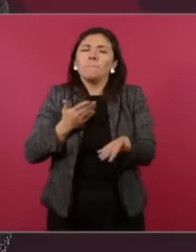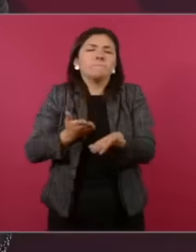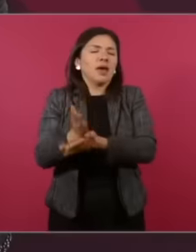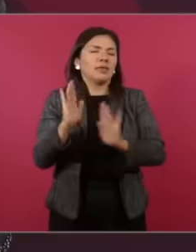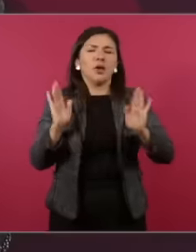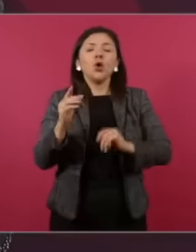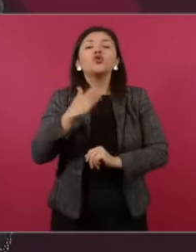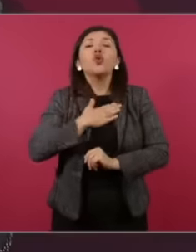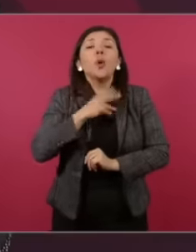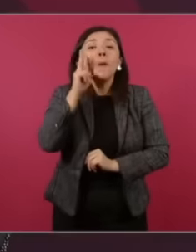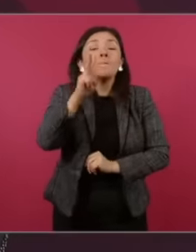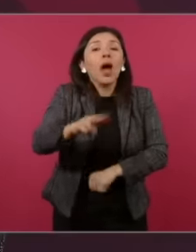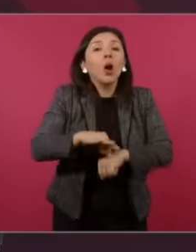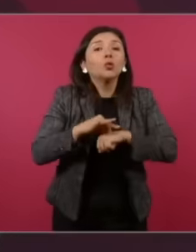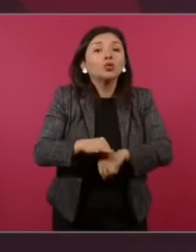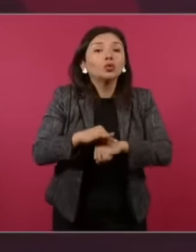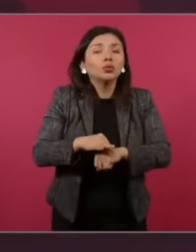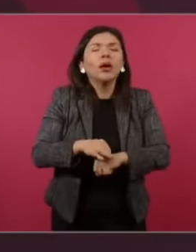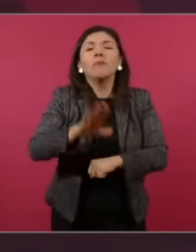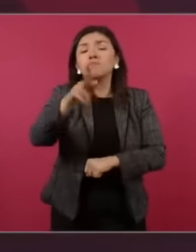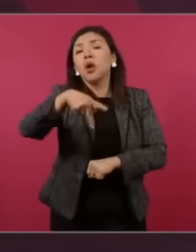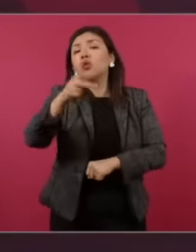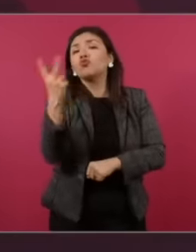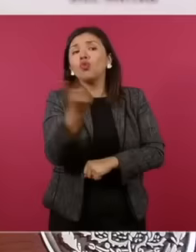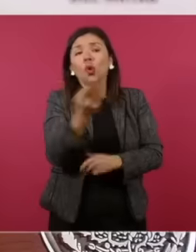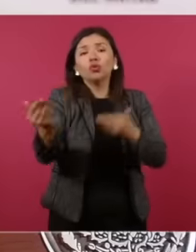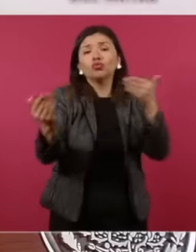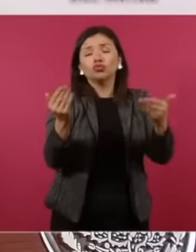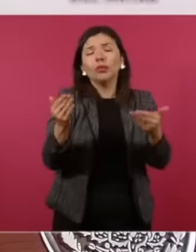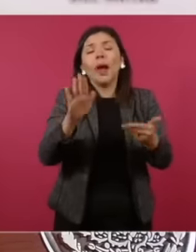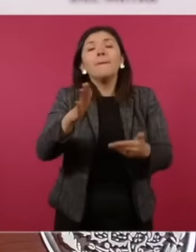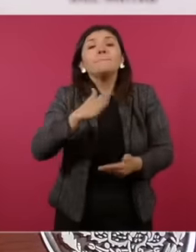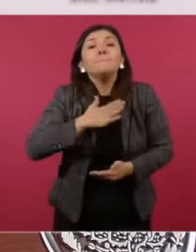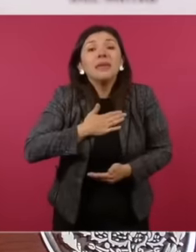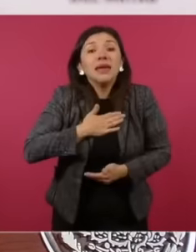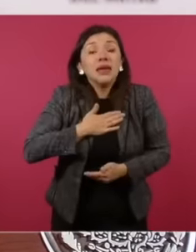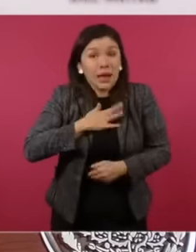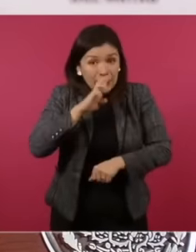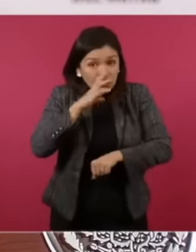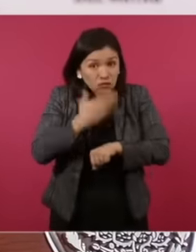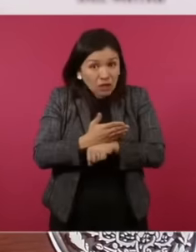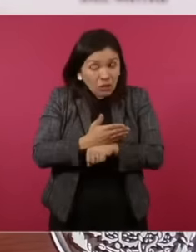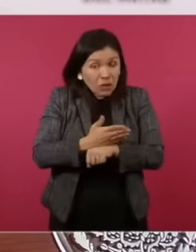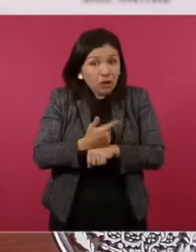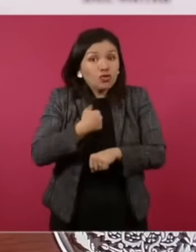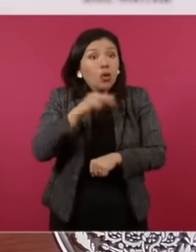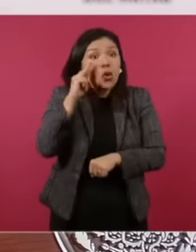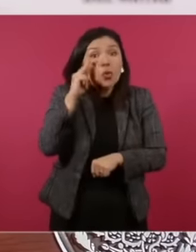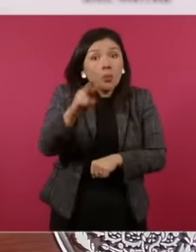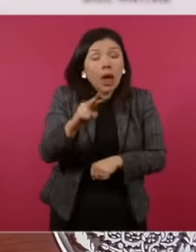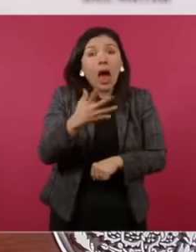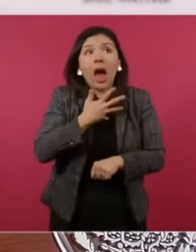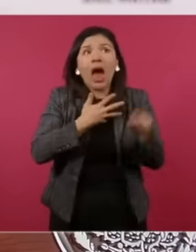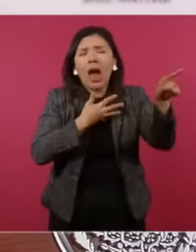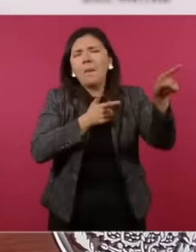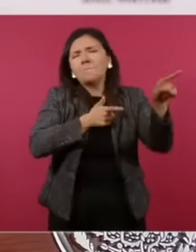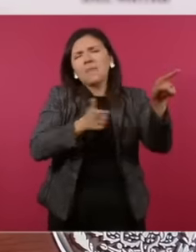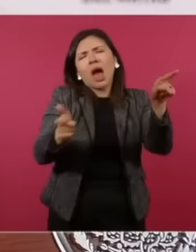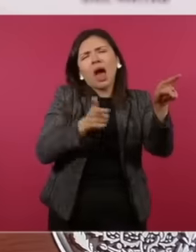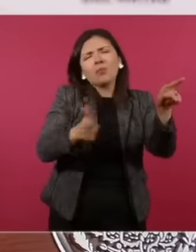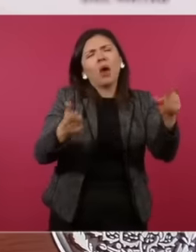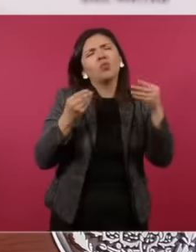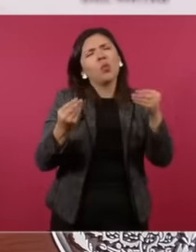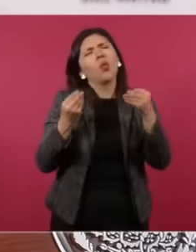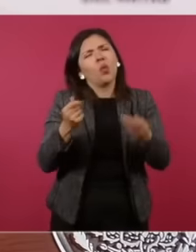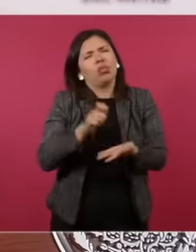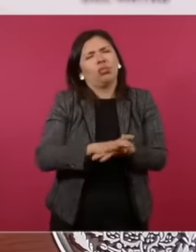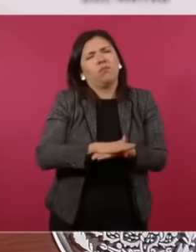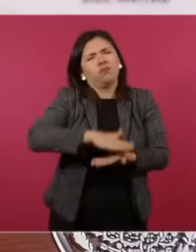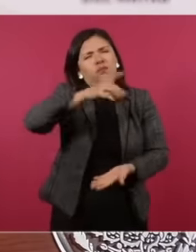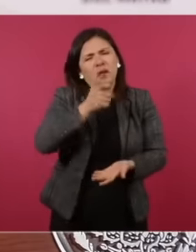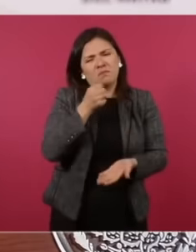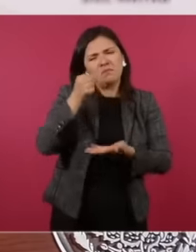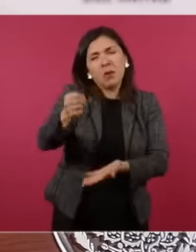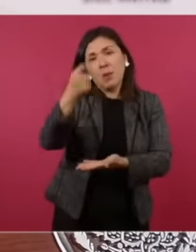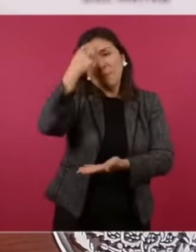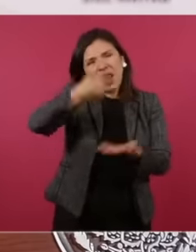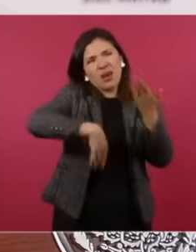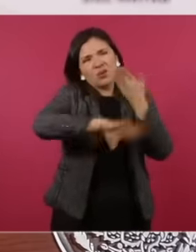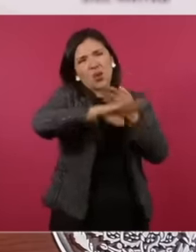as I'm concerned, they've spent a lot of money to discredit